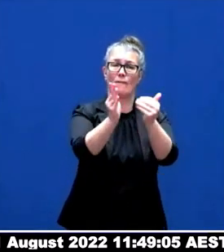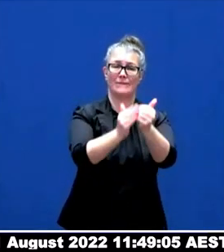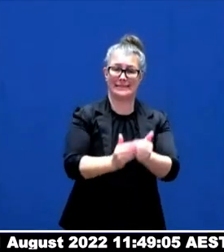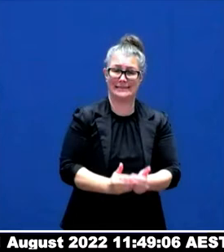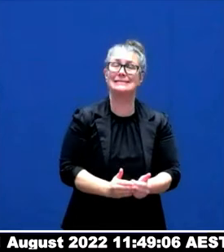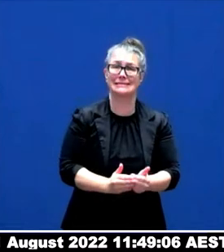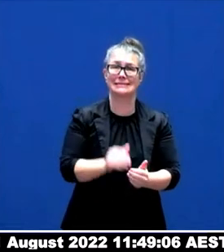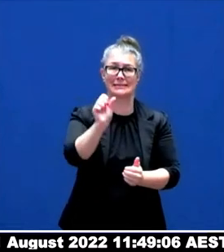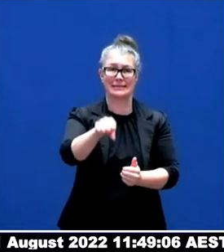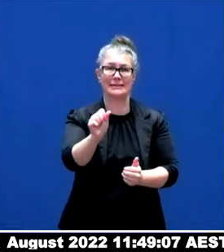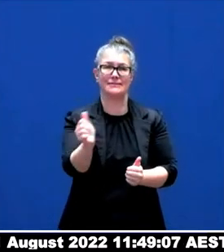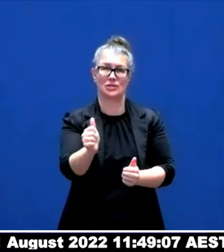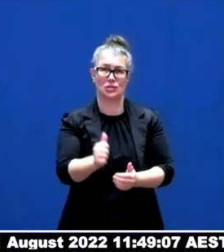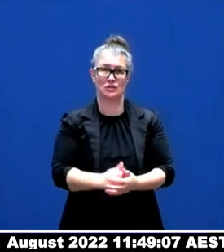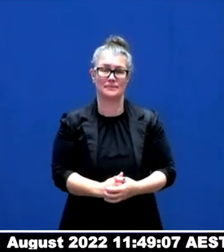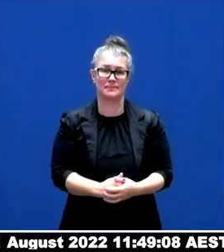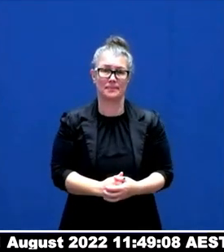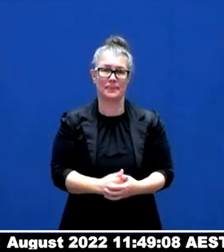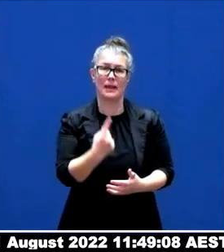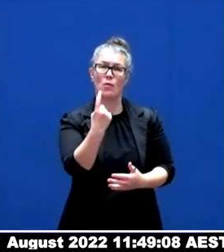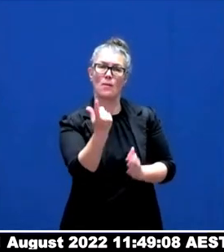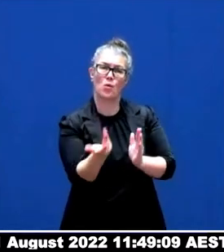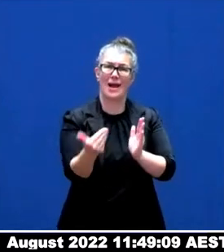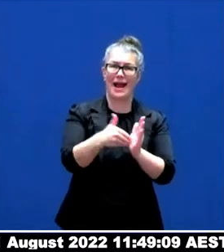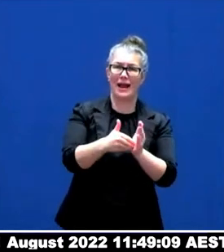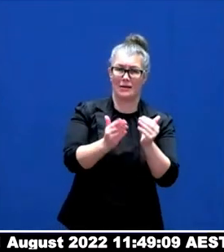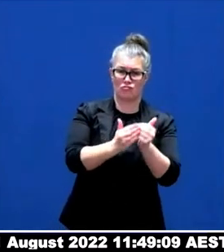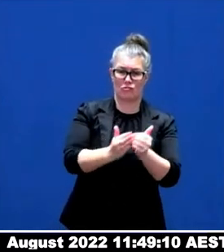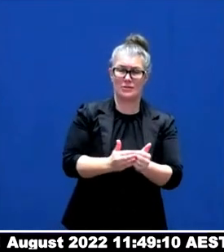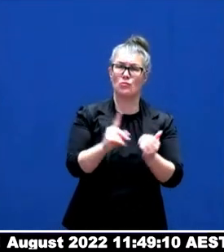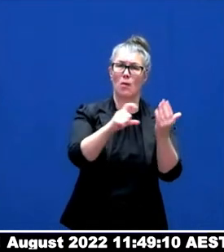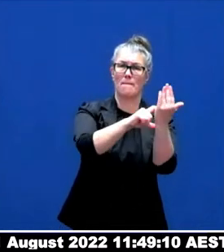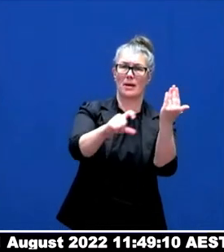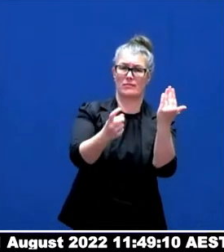And there was one further correction, I think, to paragraph 29; is that